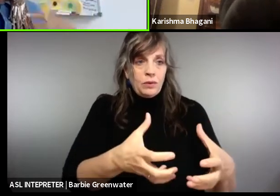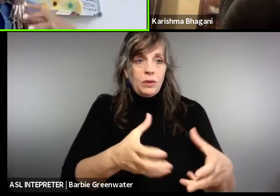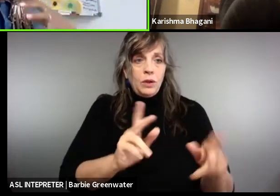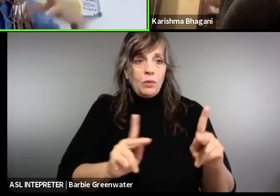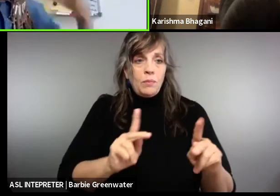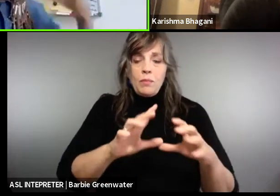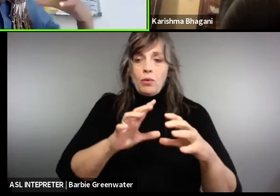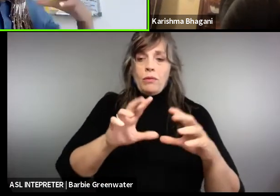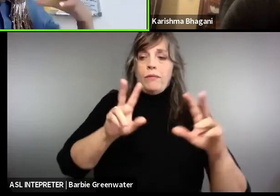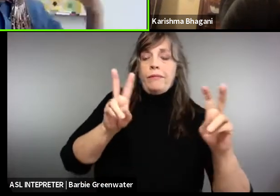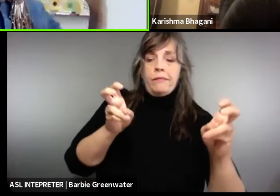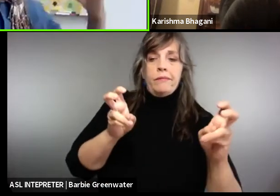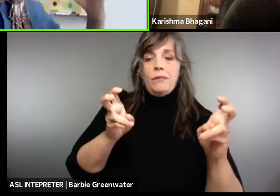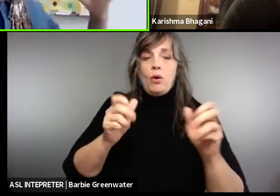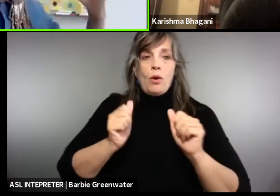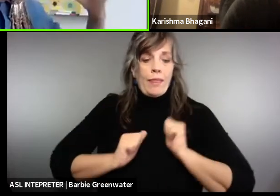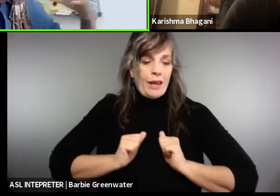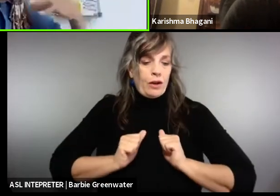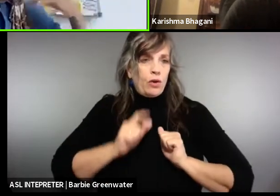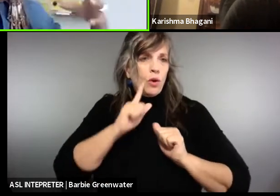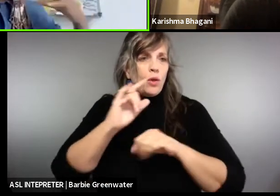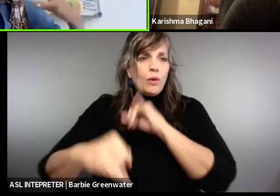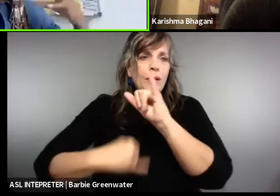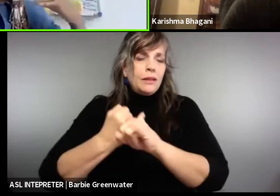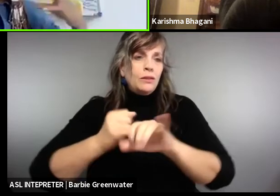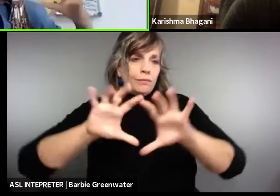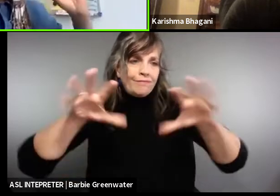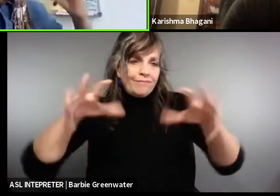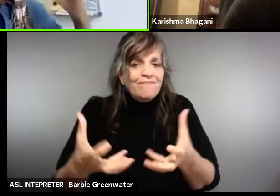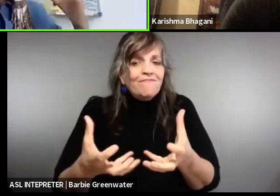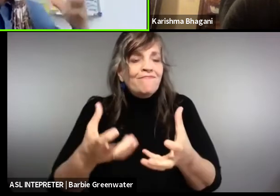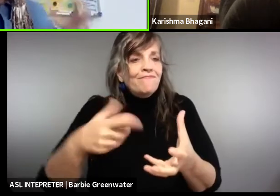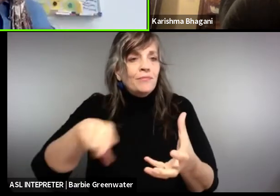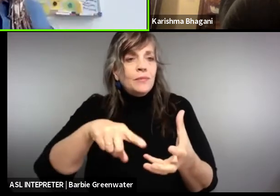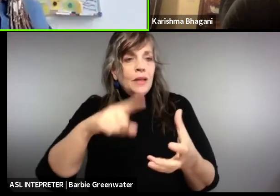So there's an international basic canon especially for the global north.